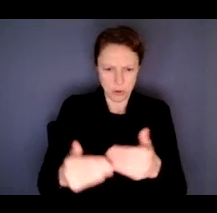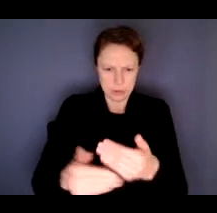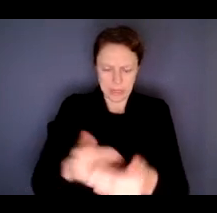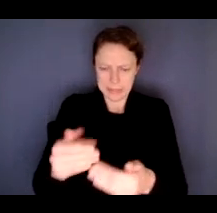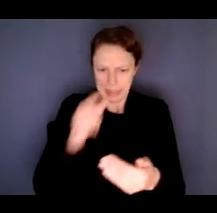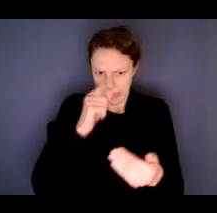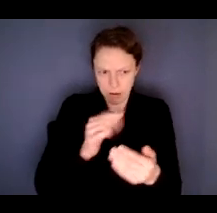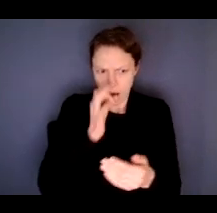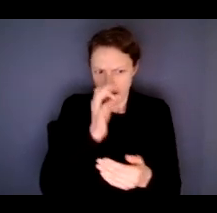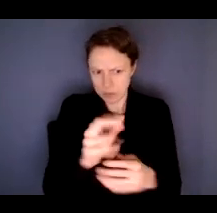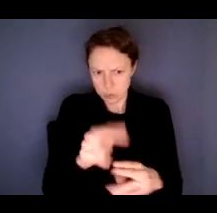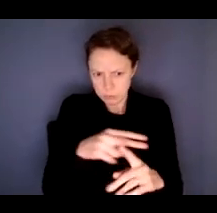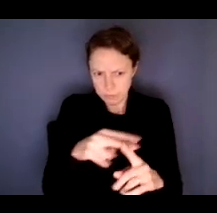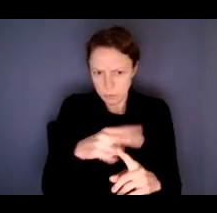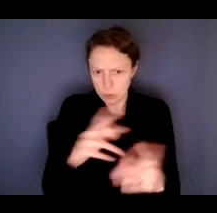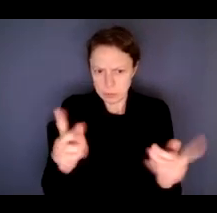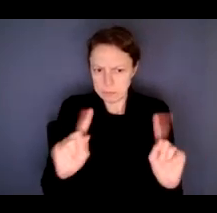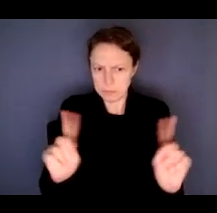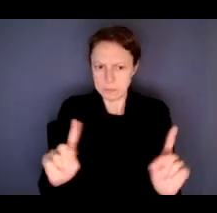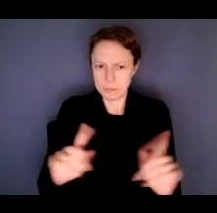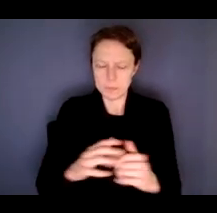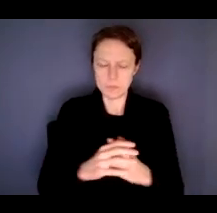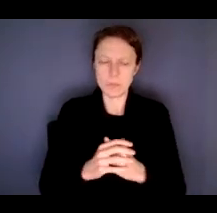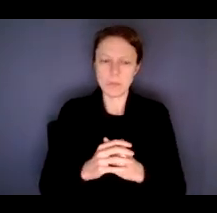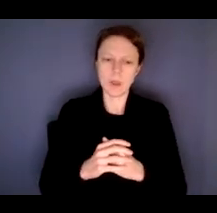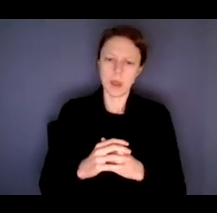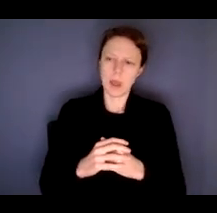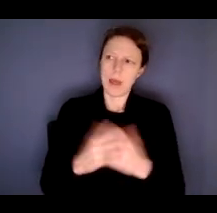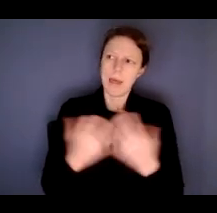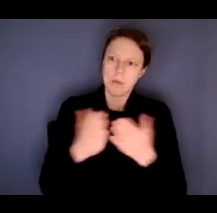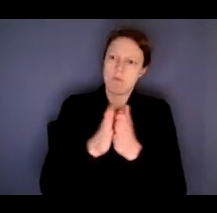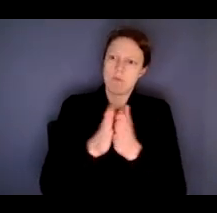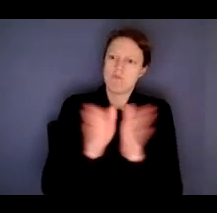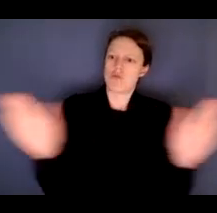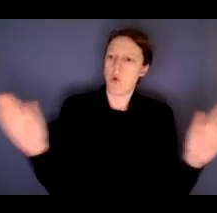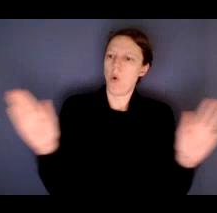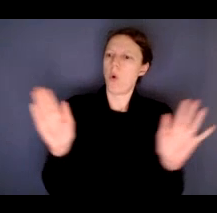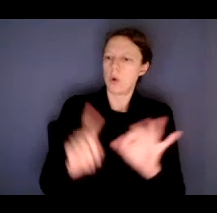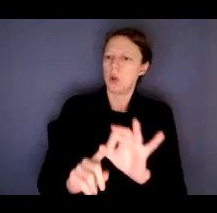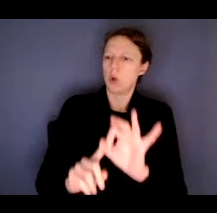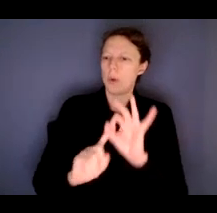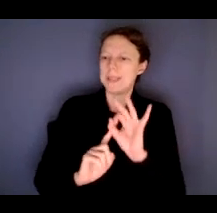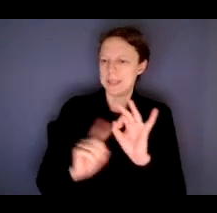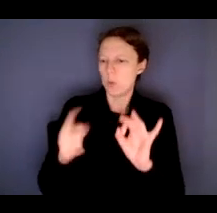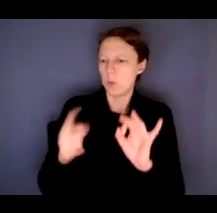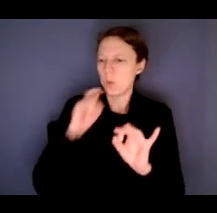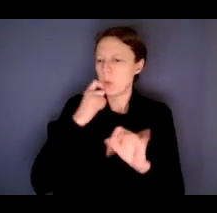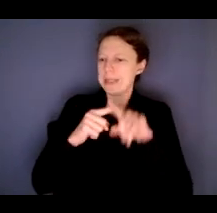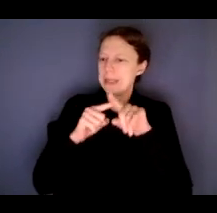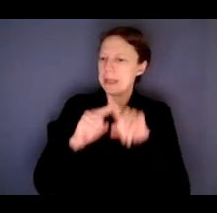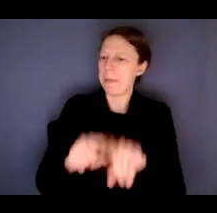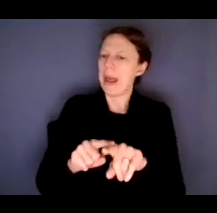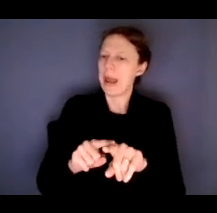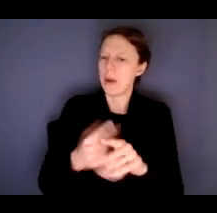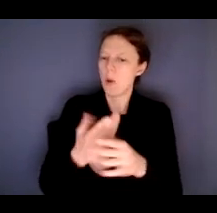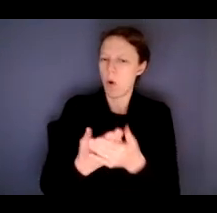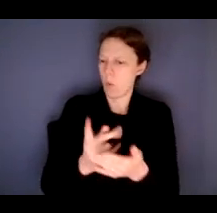depend on what mechanisms you're relating to or you're speaking about in that question because